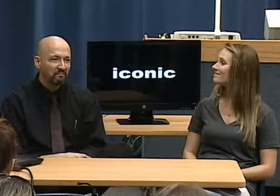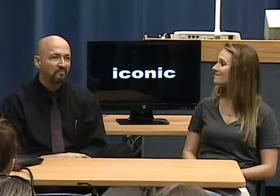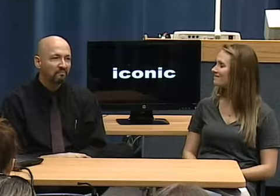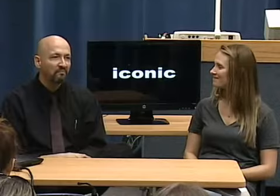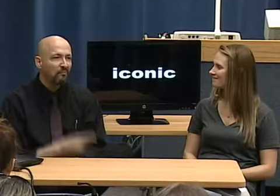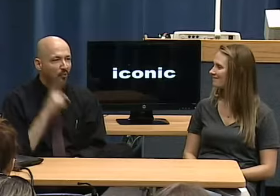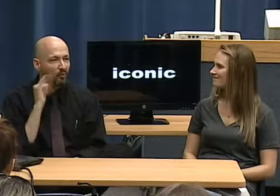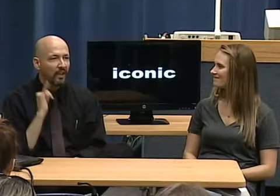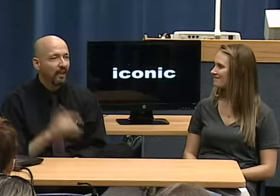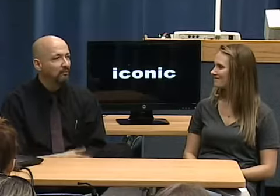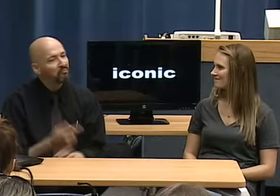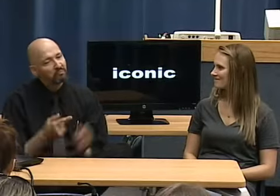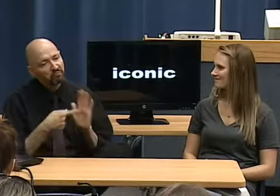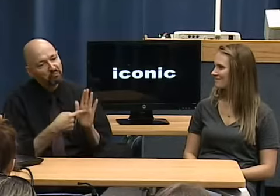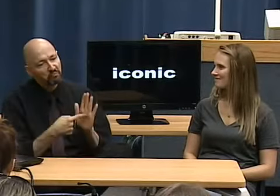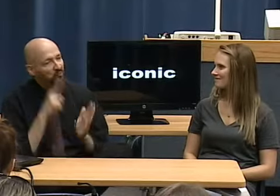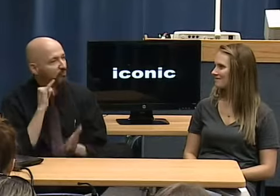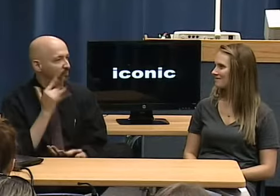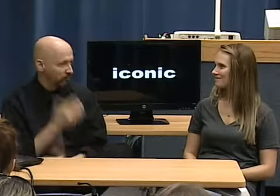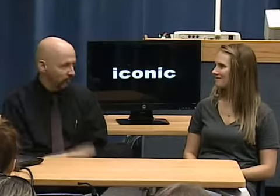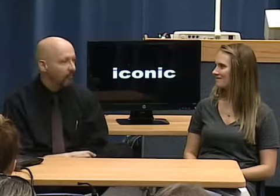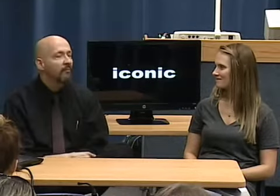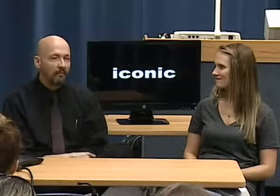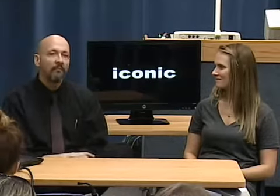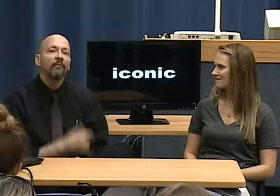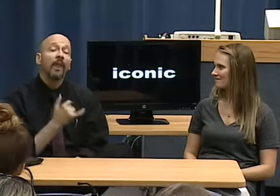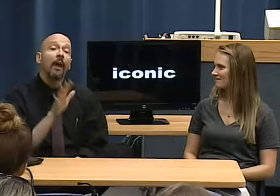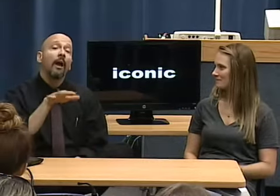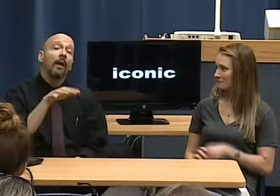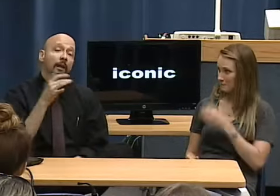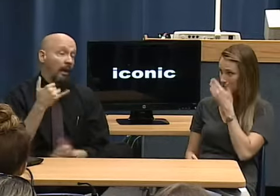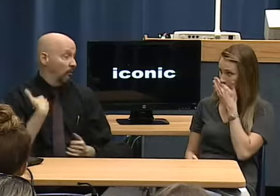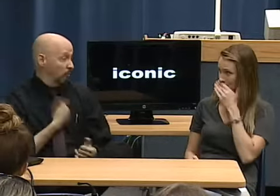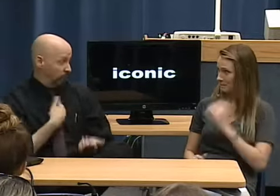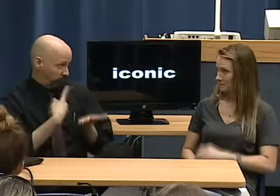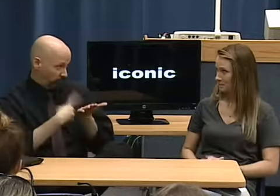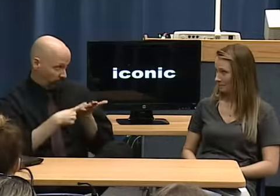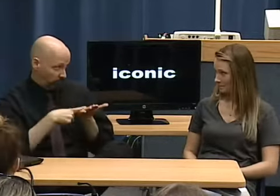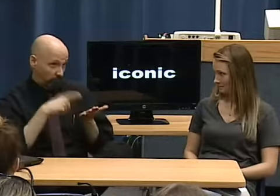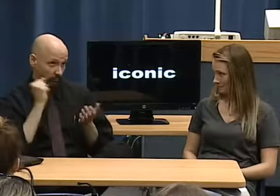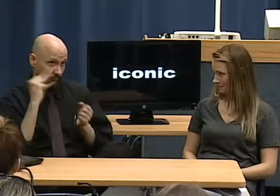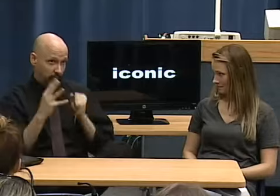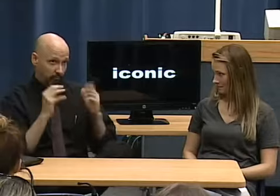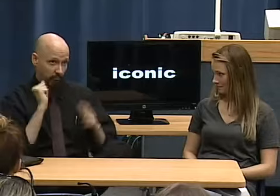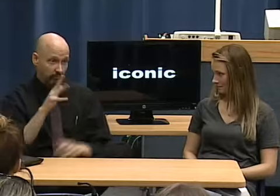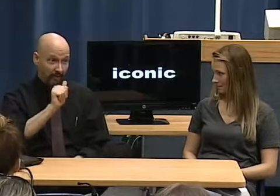Look like. Represent. Now we're going to discuss signing ASL.